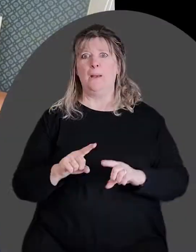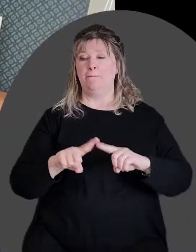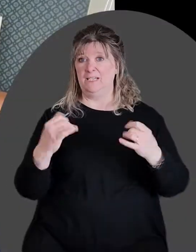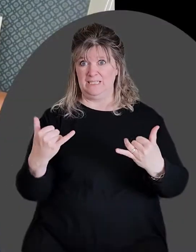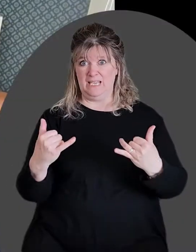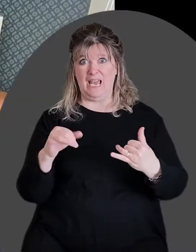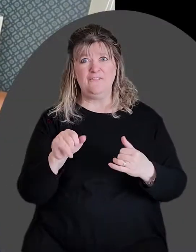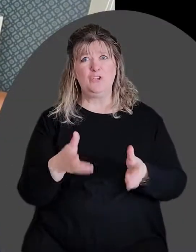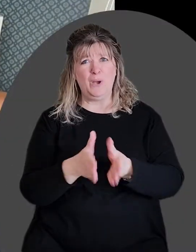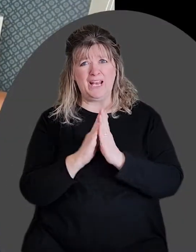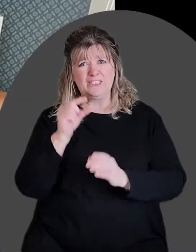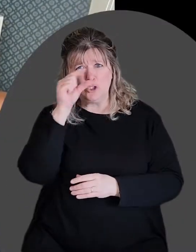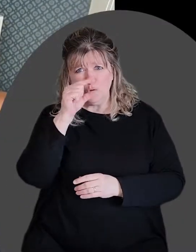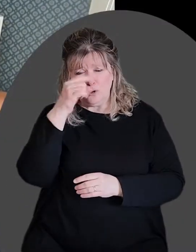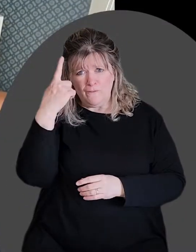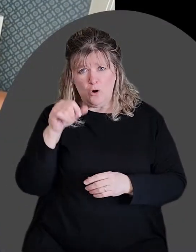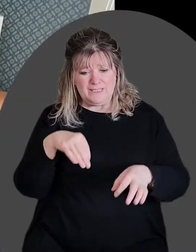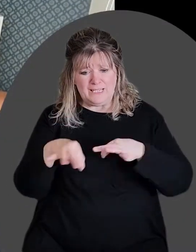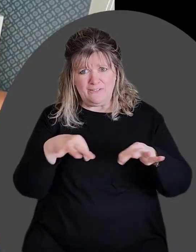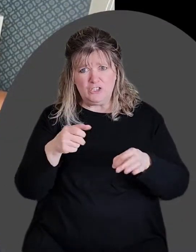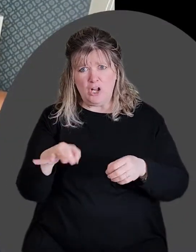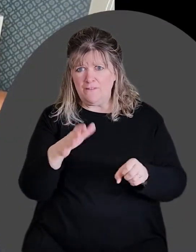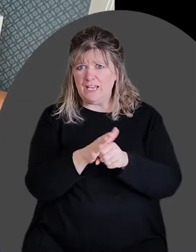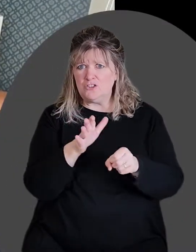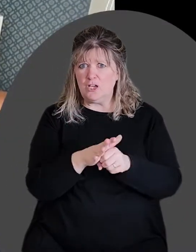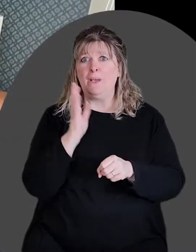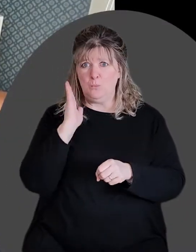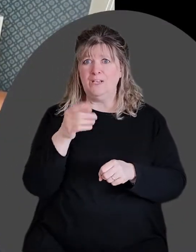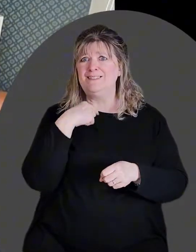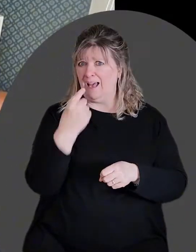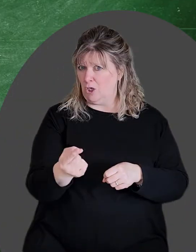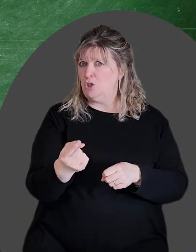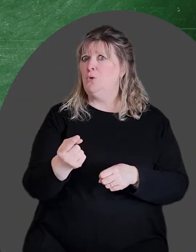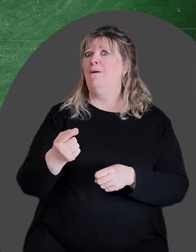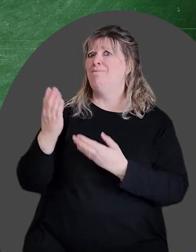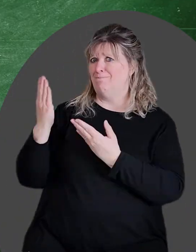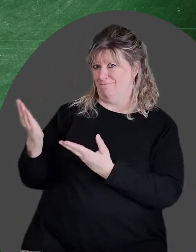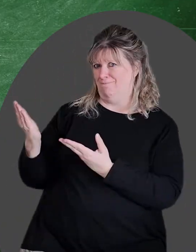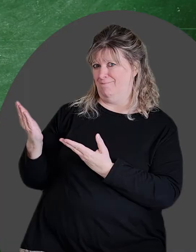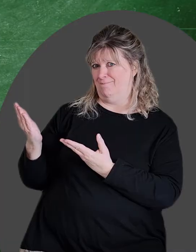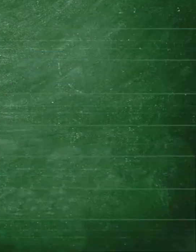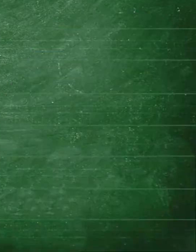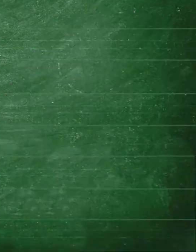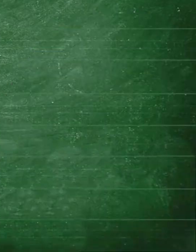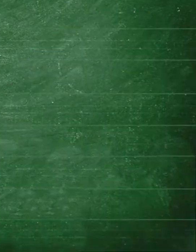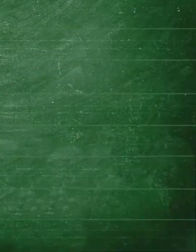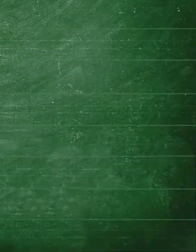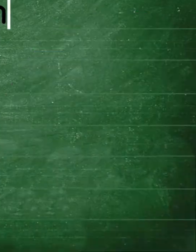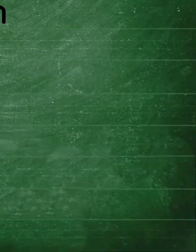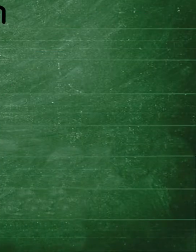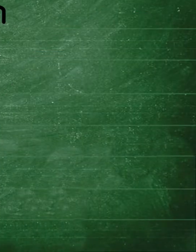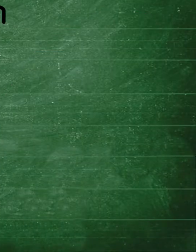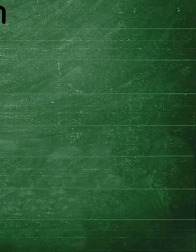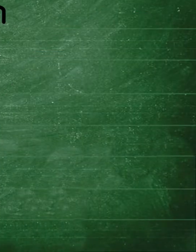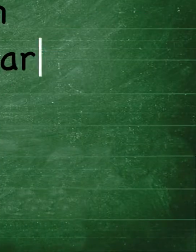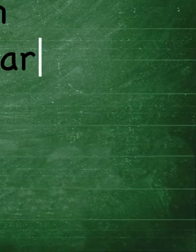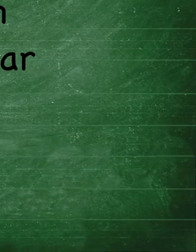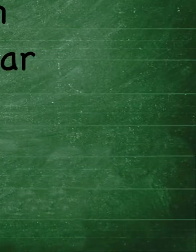if you ask Google for the definition of ketchup it will tell you that it's a smooth sauce made chiefly from tomatoes and vinegar